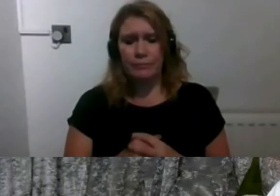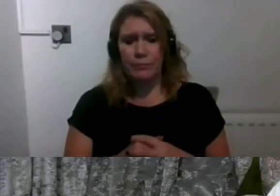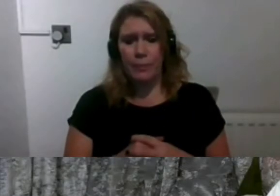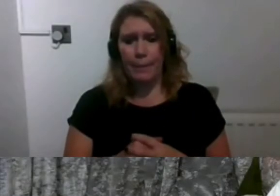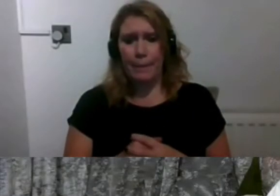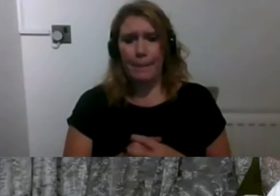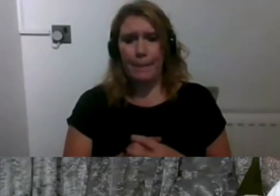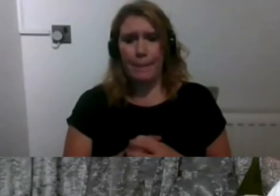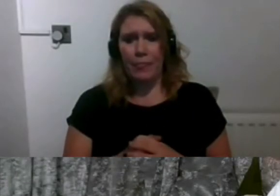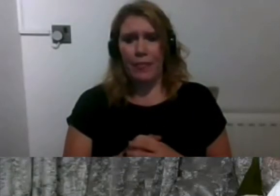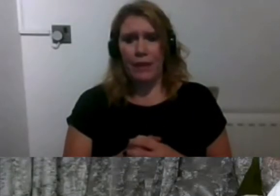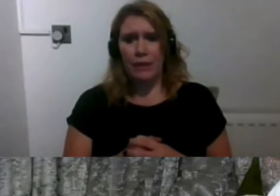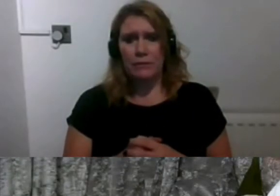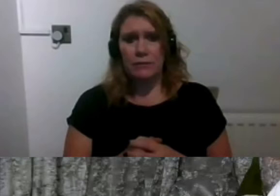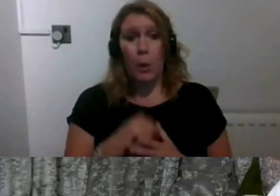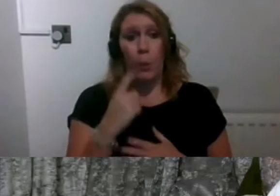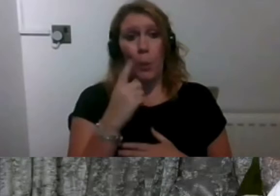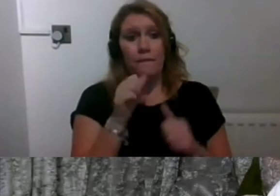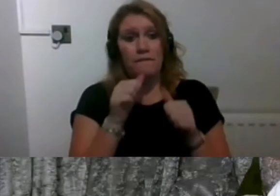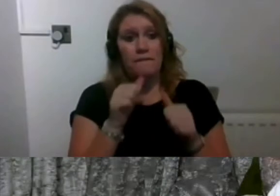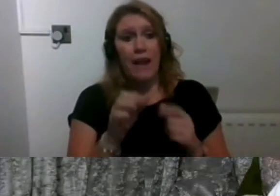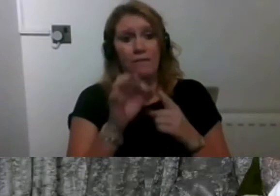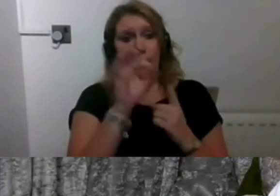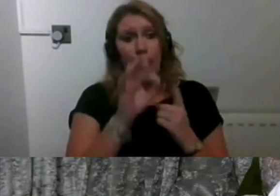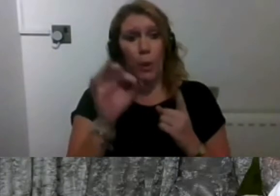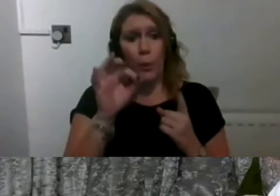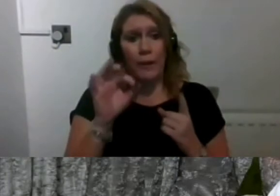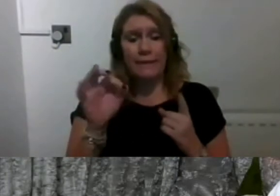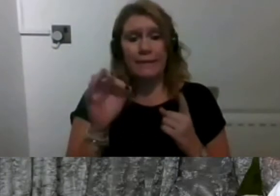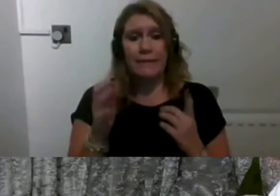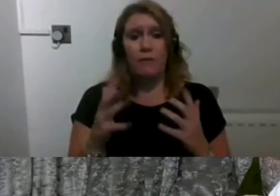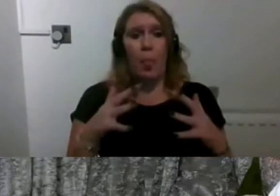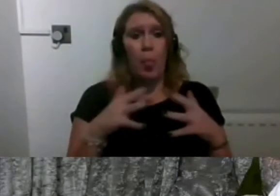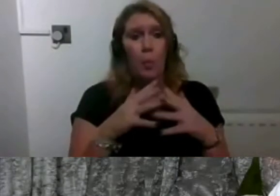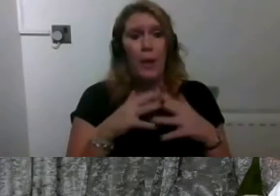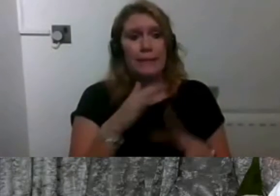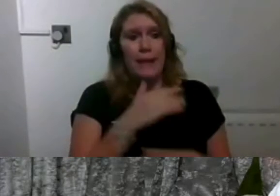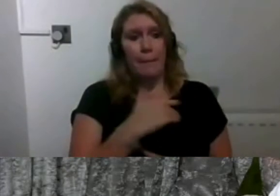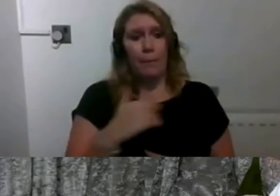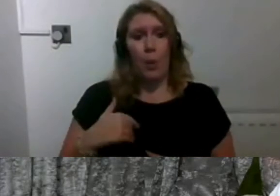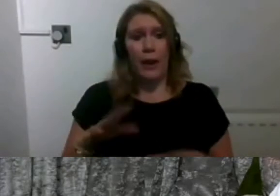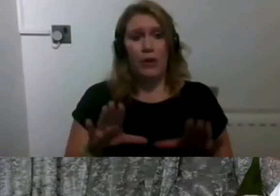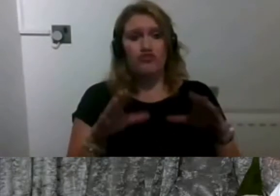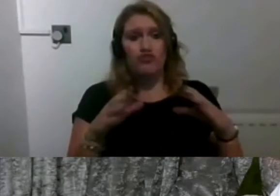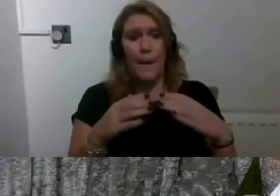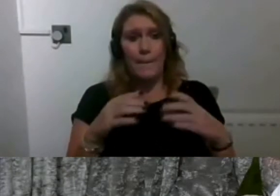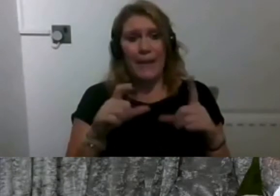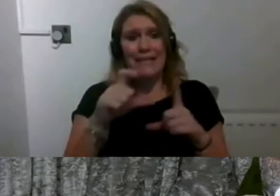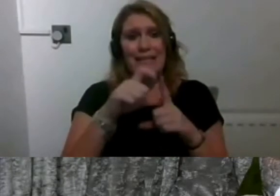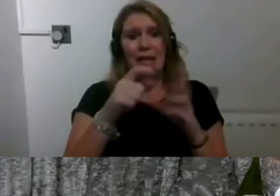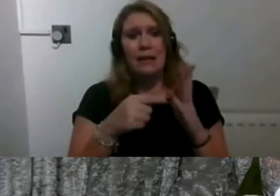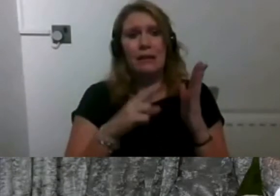favourite poets from the Wednesday morning group is Duncan Bridgstock, and what